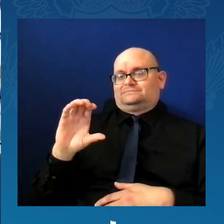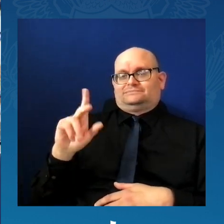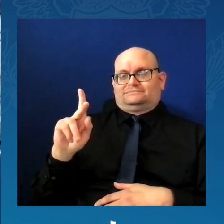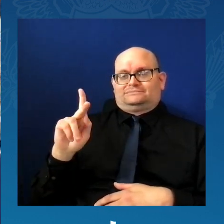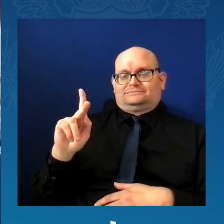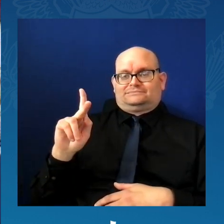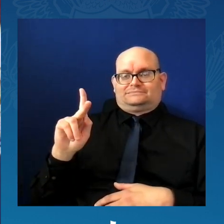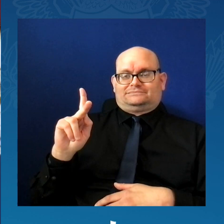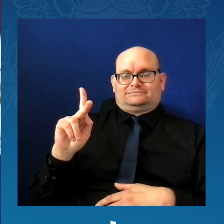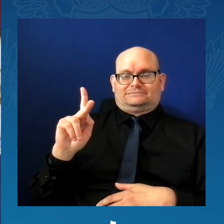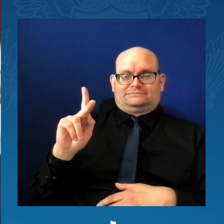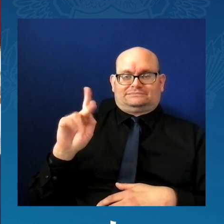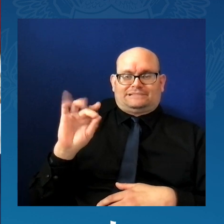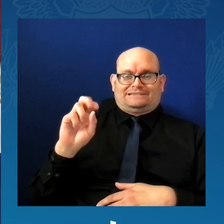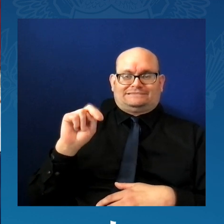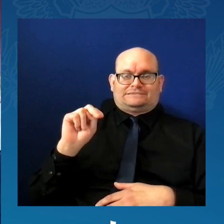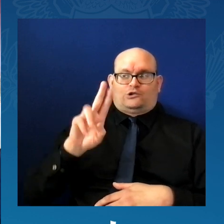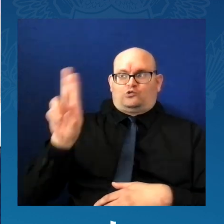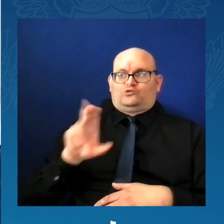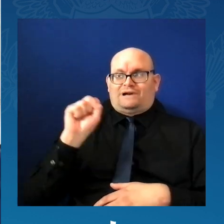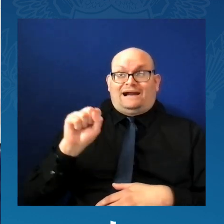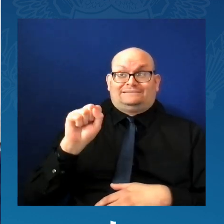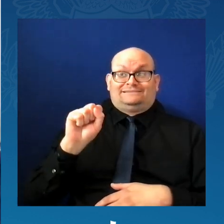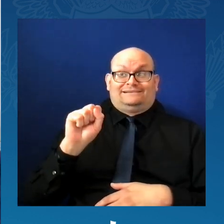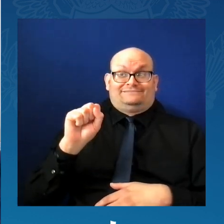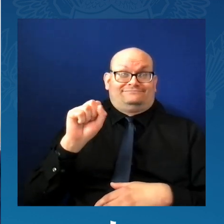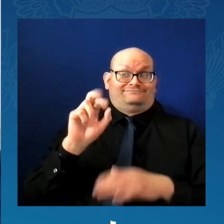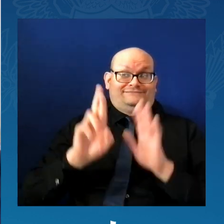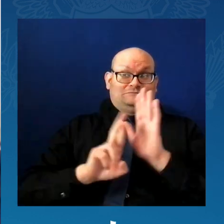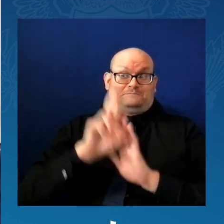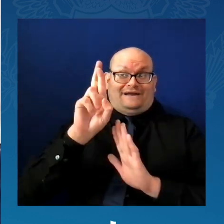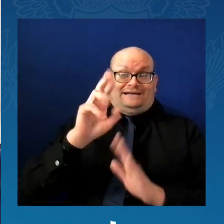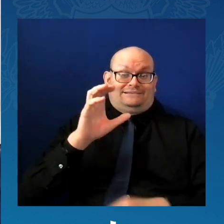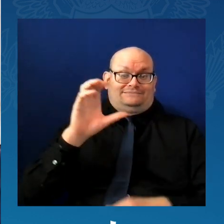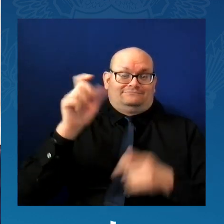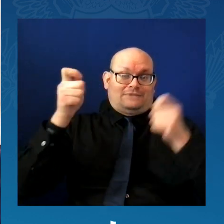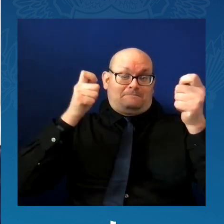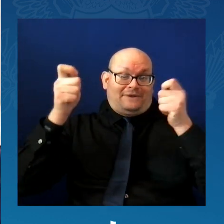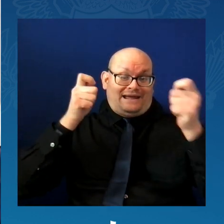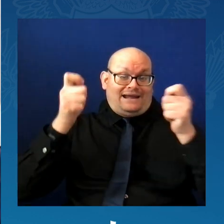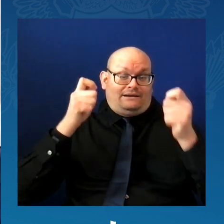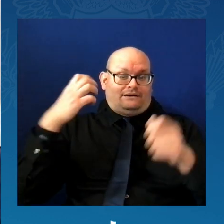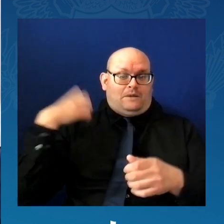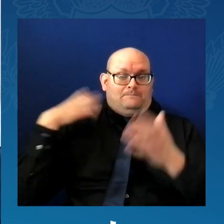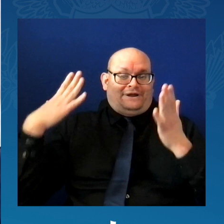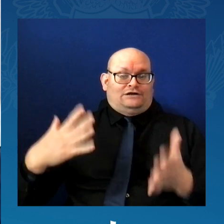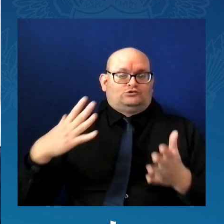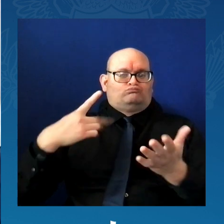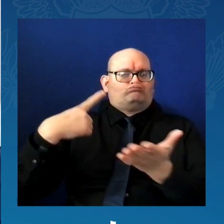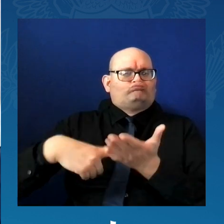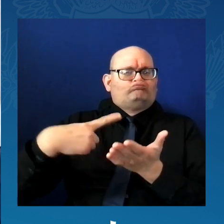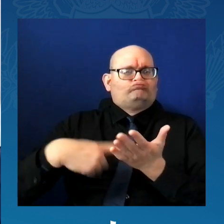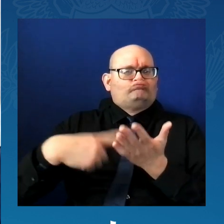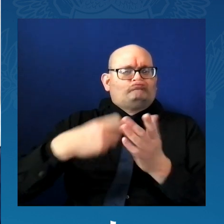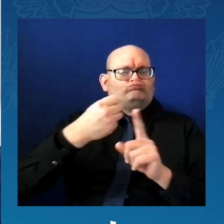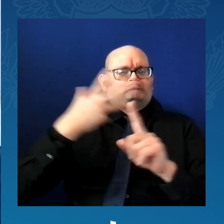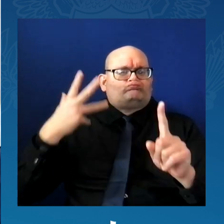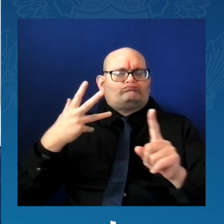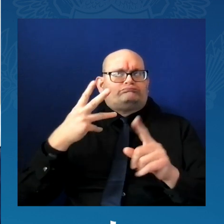to national security of novel space activities. Joe. General Dickinson: Thank you, Madam Vice President. And it's an honor to be here today.